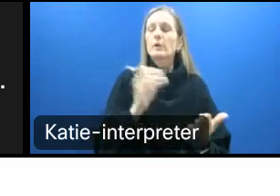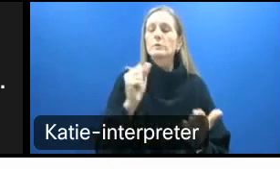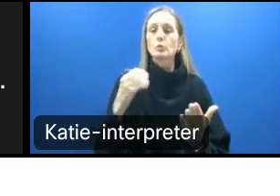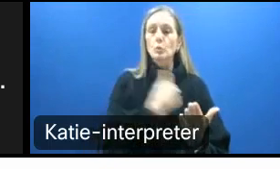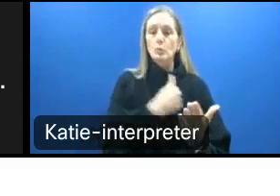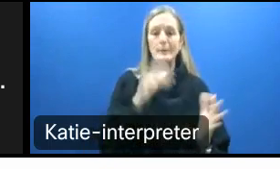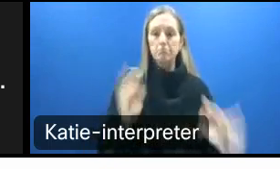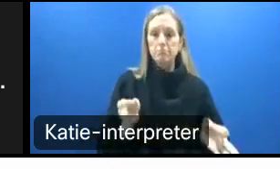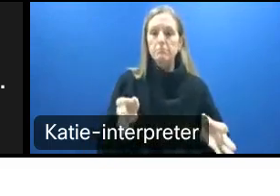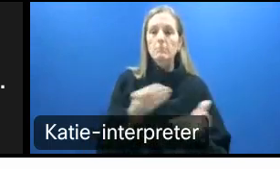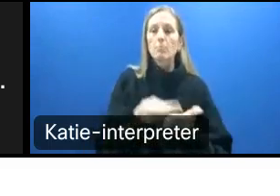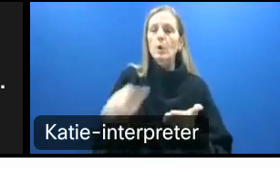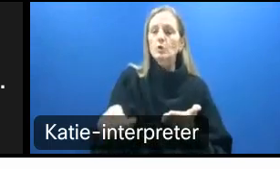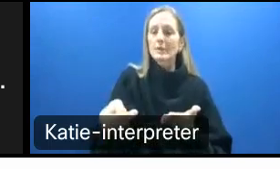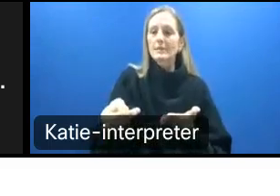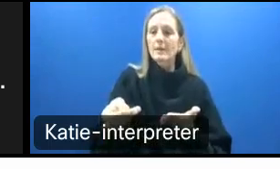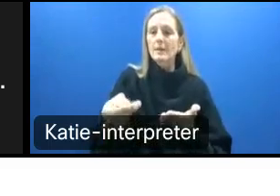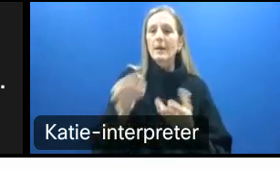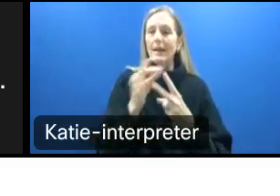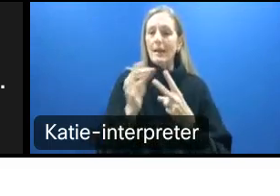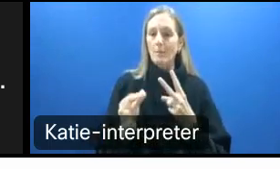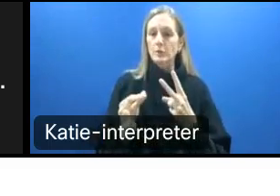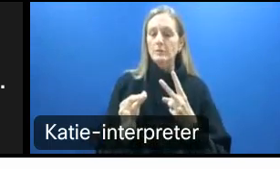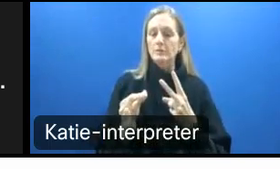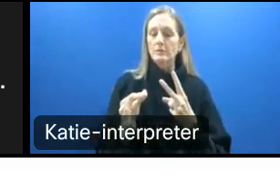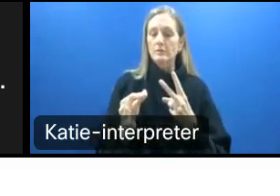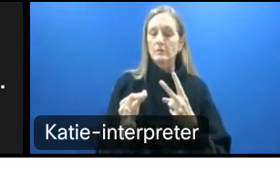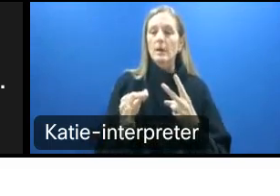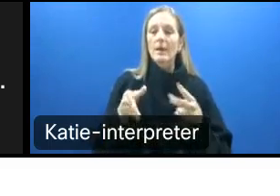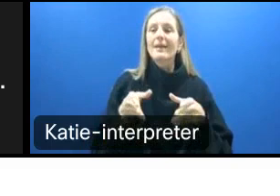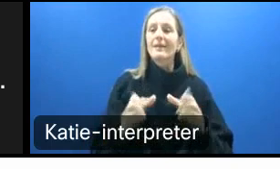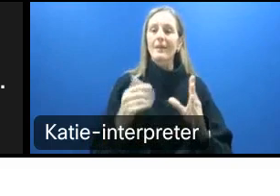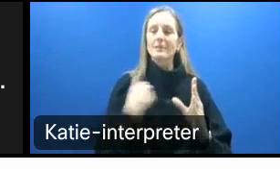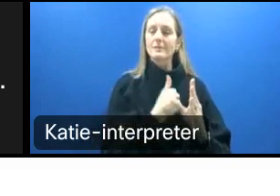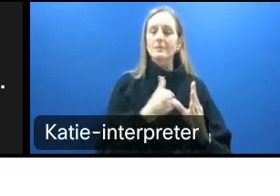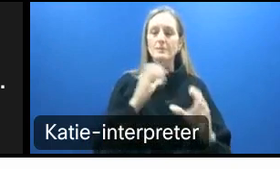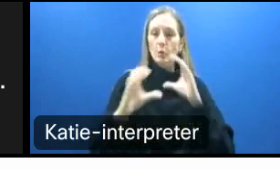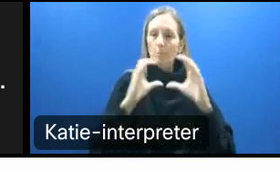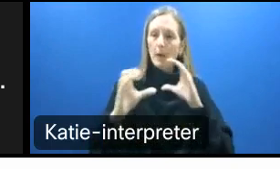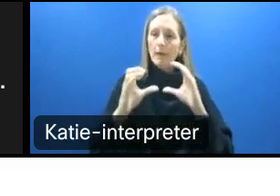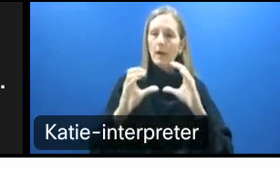To purchase, and an option that allows us to communicate with the families electronically.